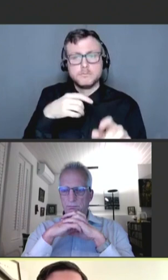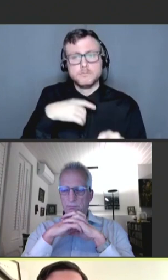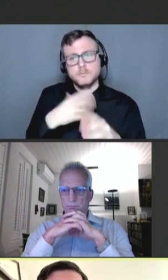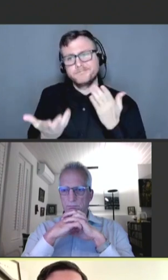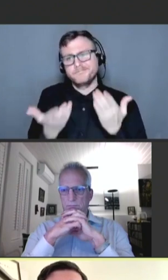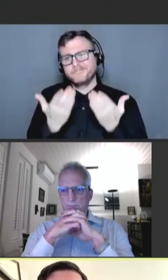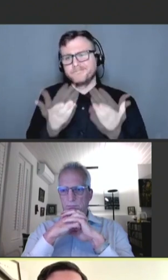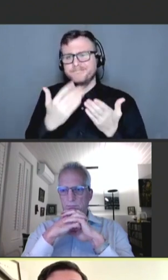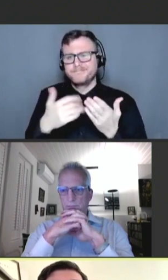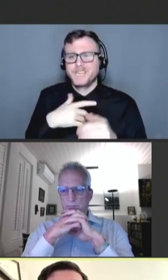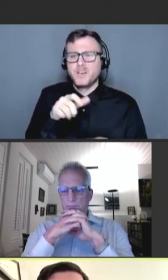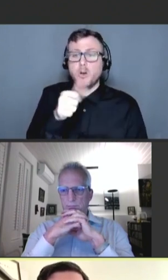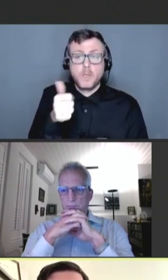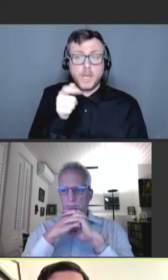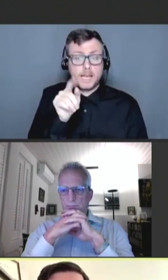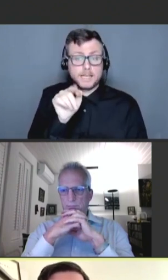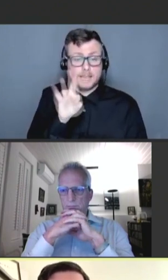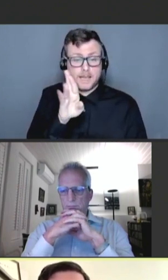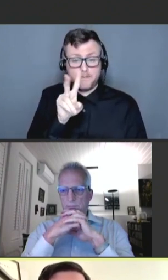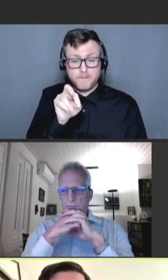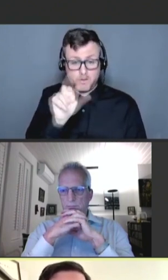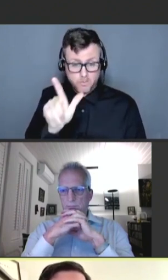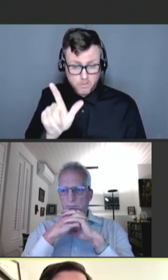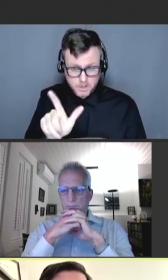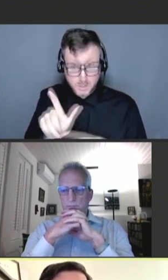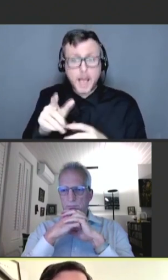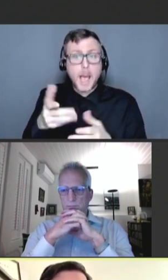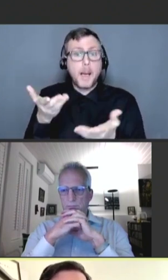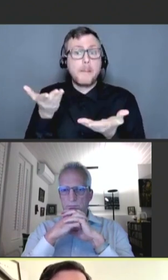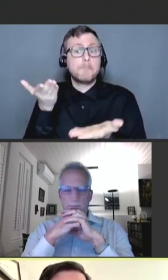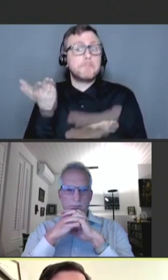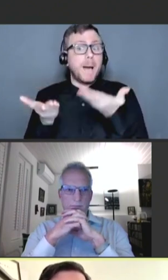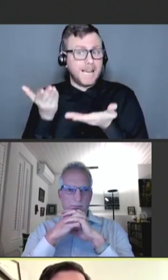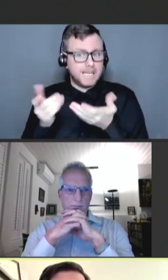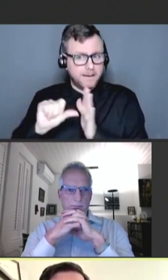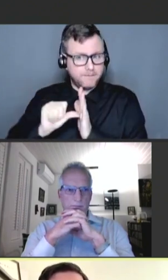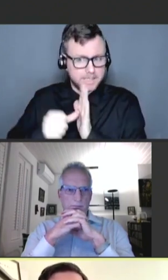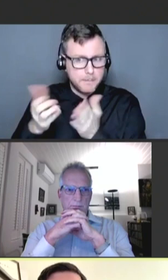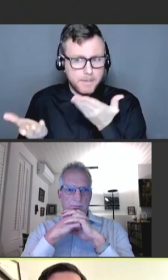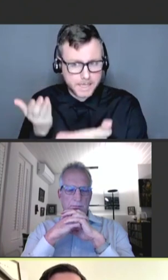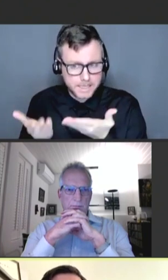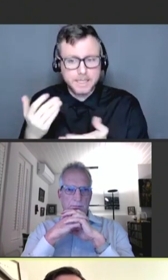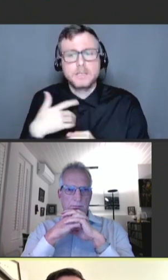other antivirals might -- with an emphasis on might -- also reduce the risk of Long-COVID.